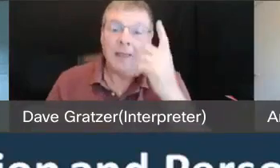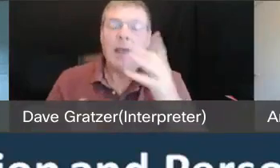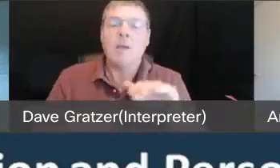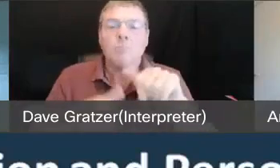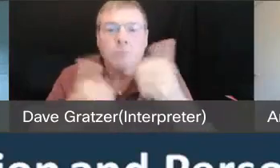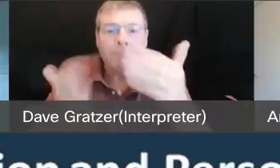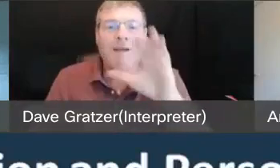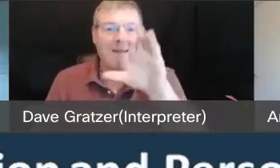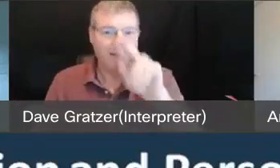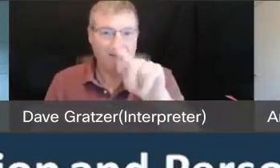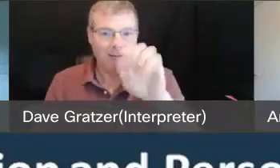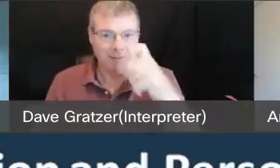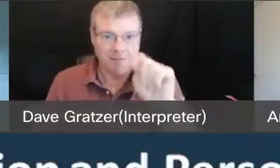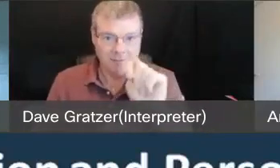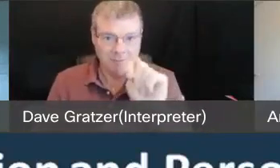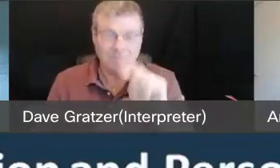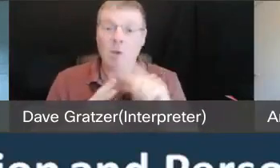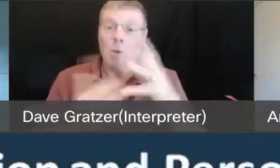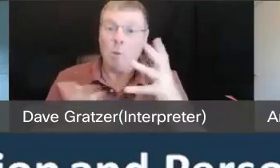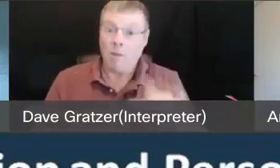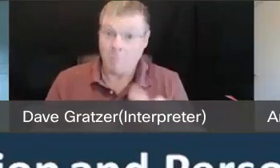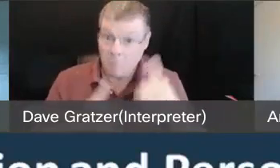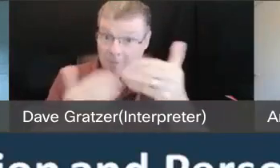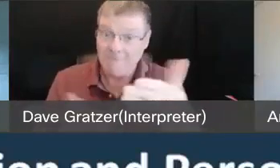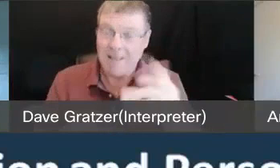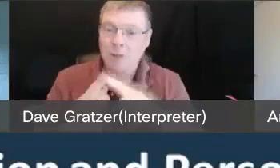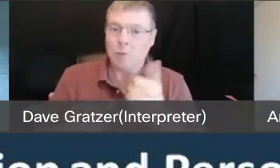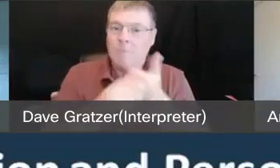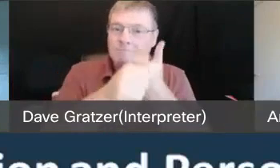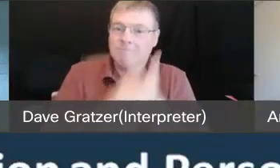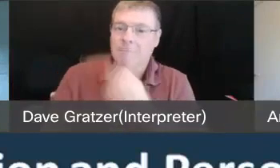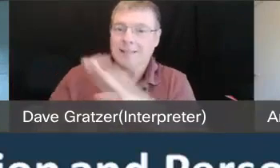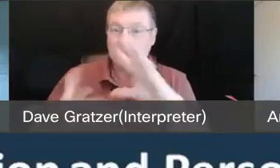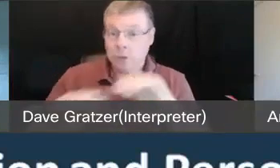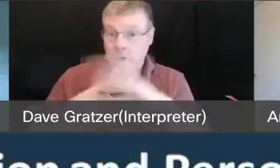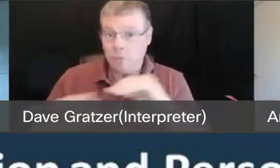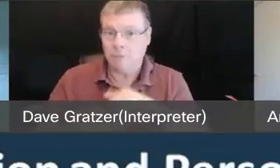So we want to provide context to the applicant's story in the personal history section.